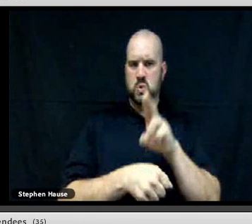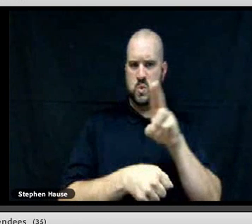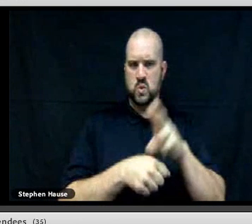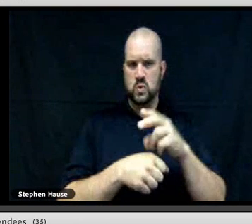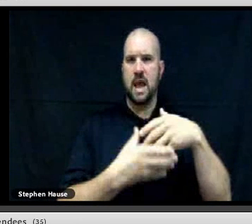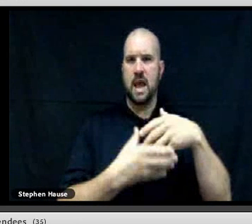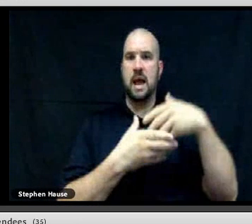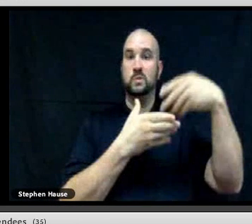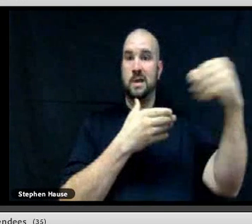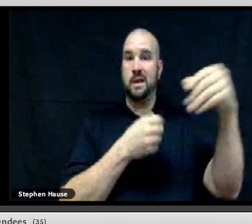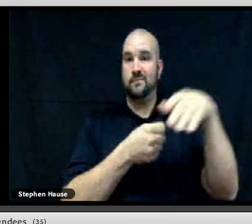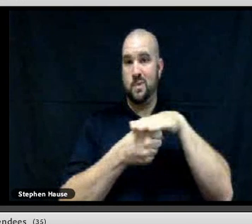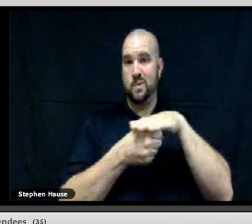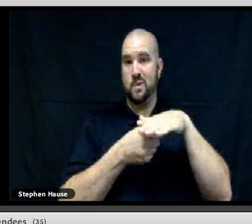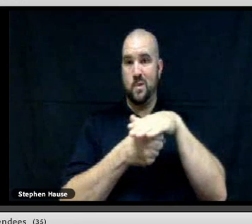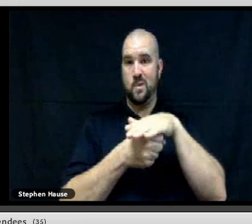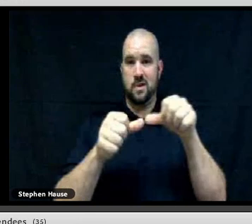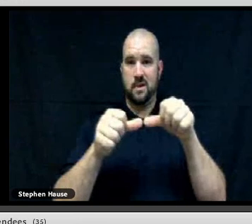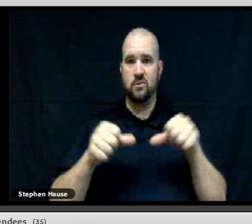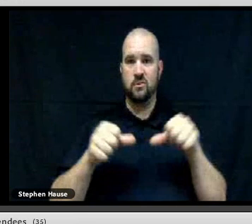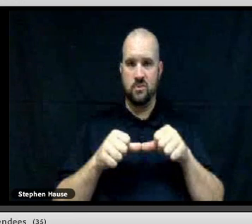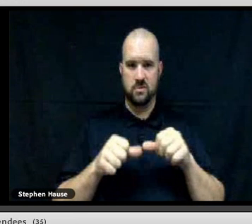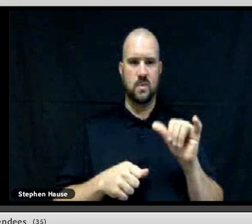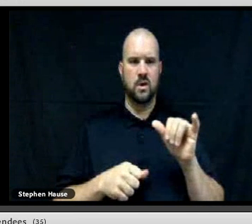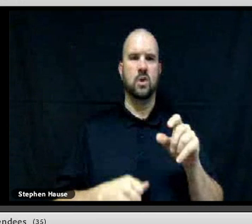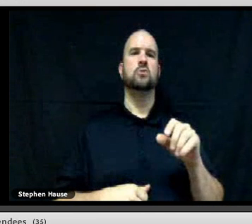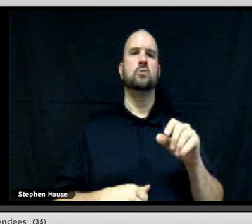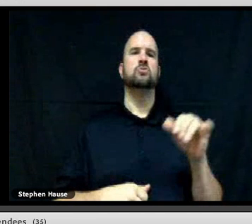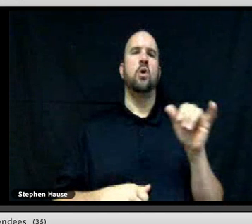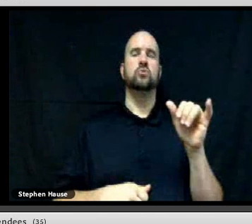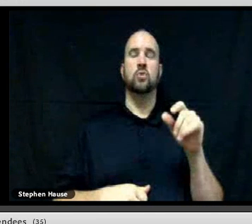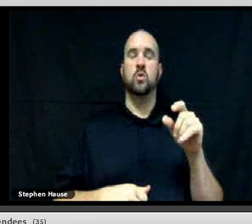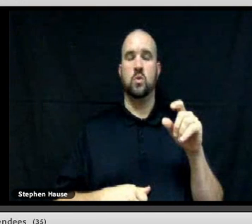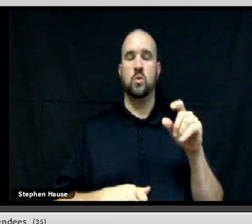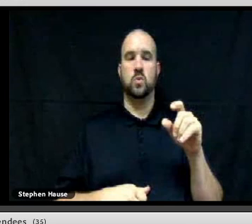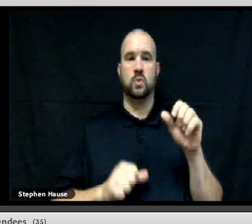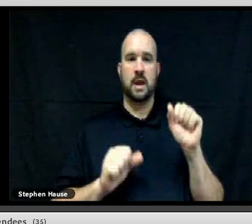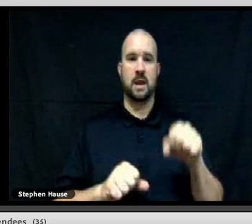Um, and it should also preferably be machine processable, as well.